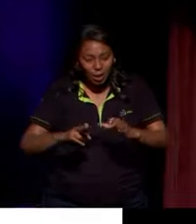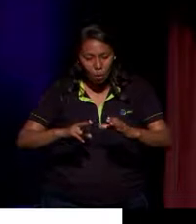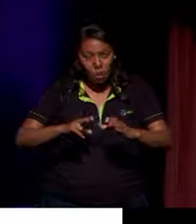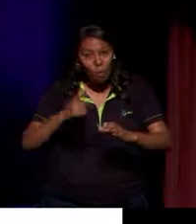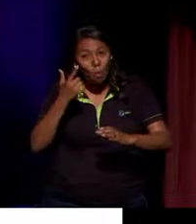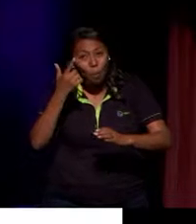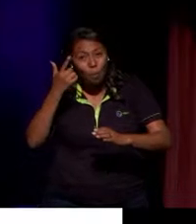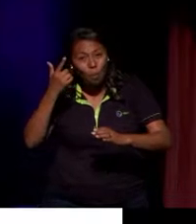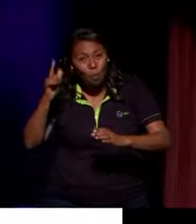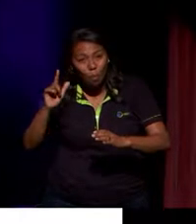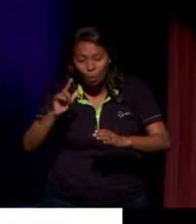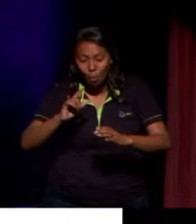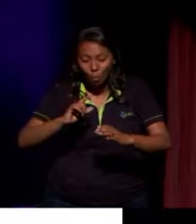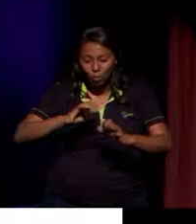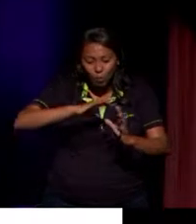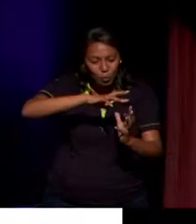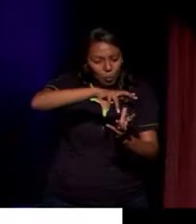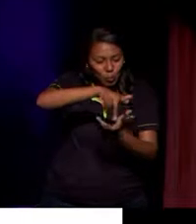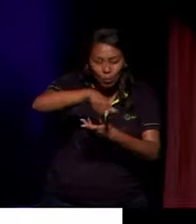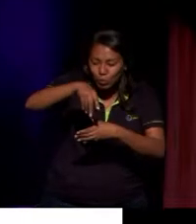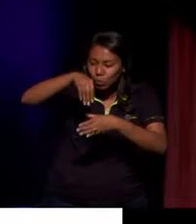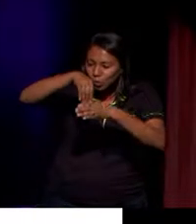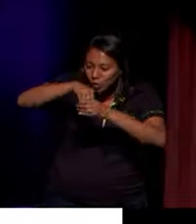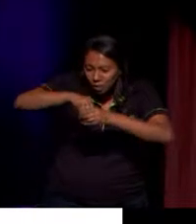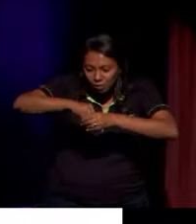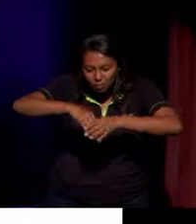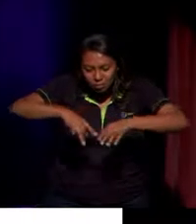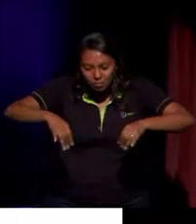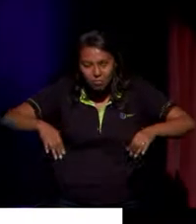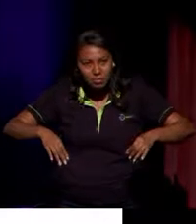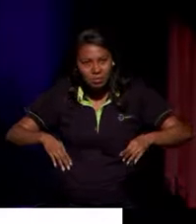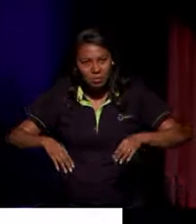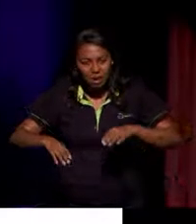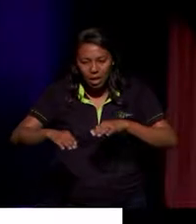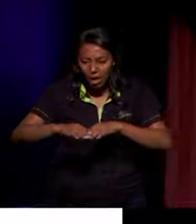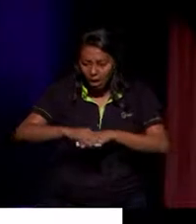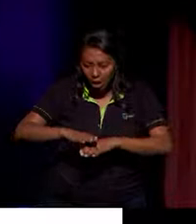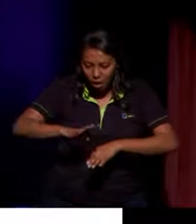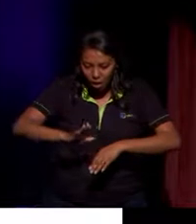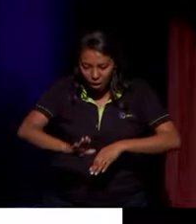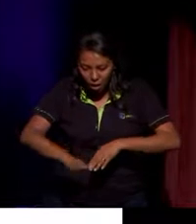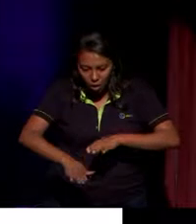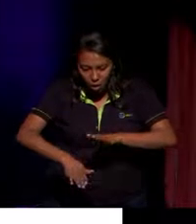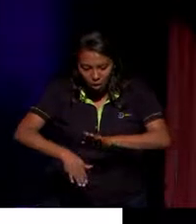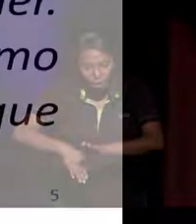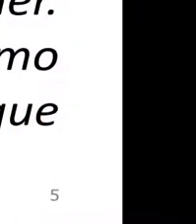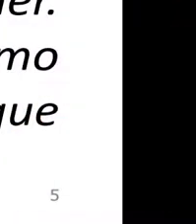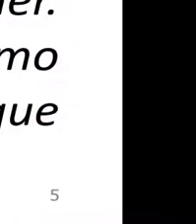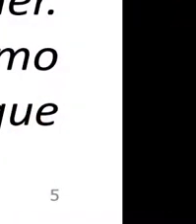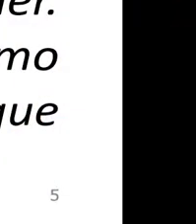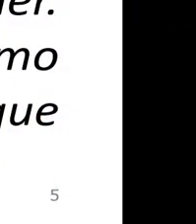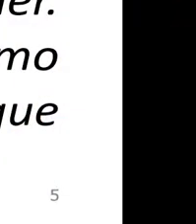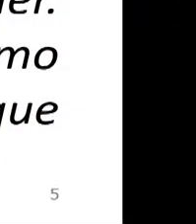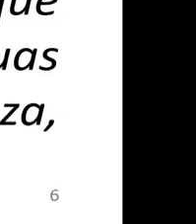as if your feet were walking the light itself that your walk is manufacturing